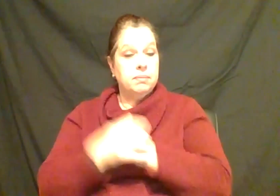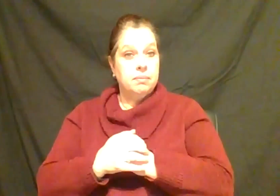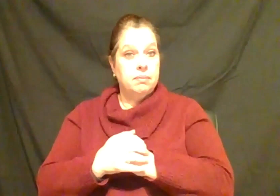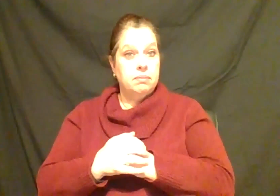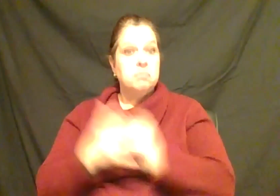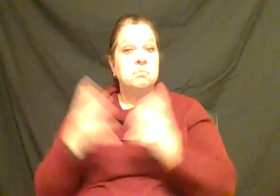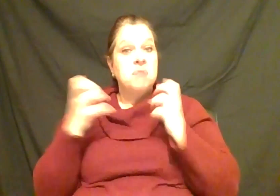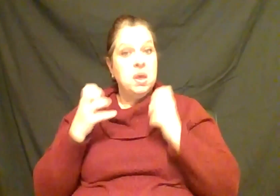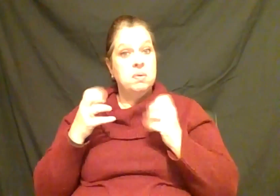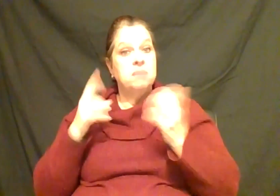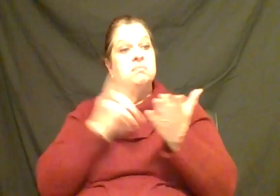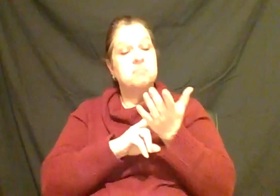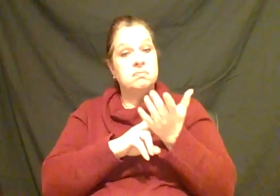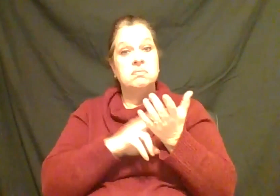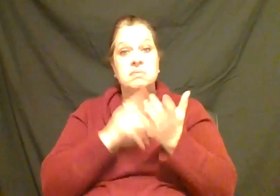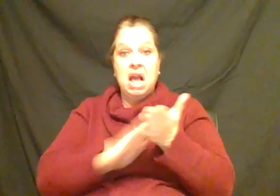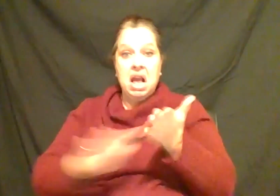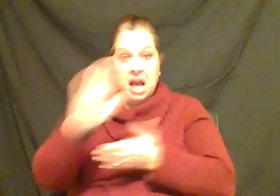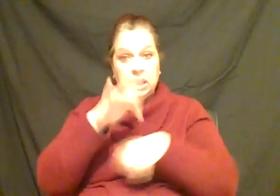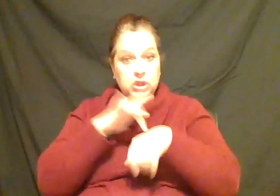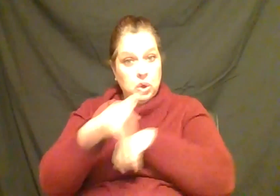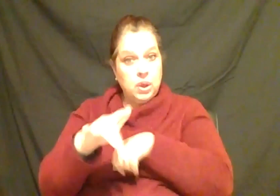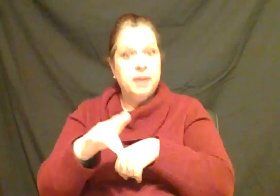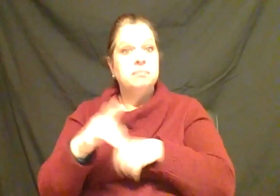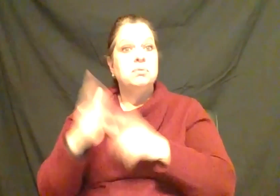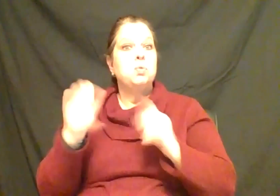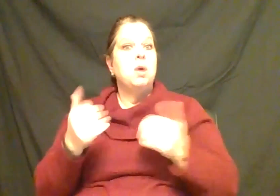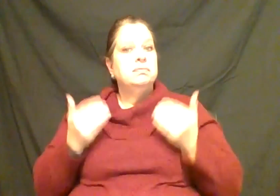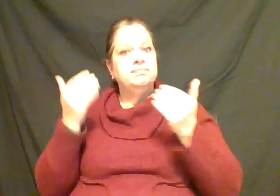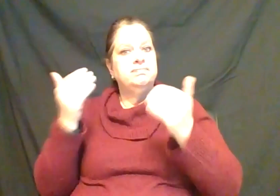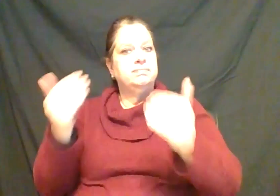their four-year institution early want to begin their post-secondary education at a community